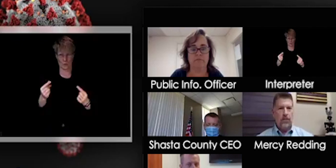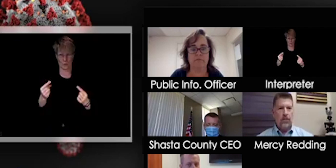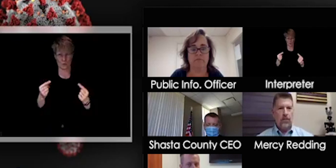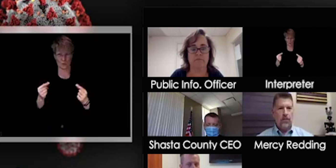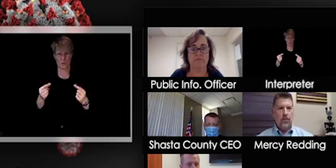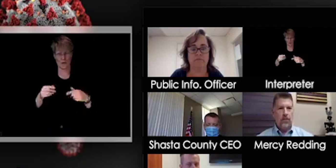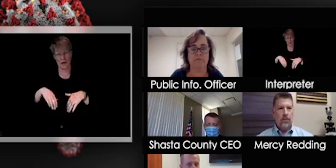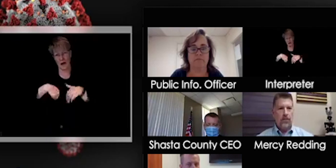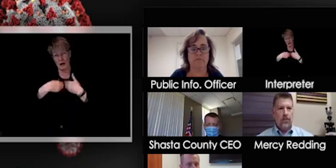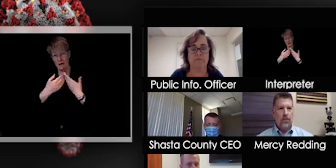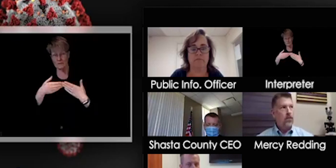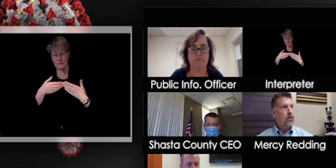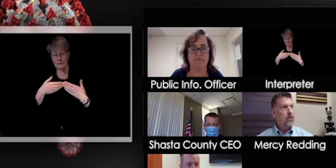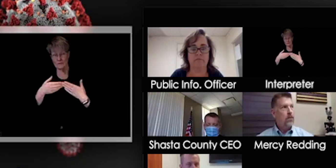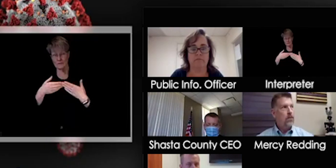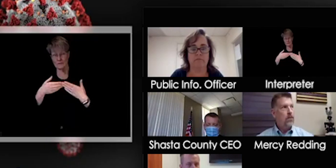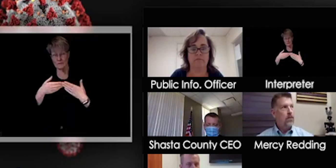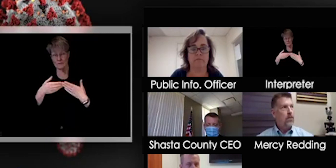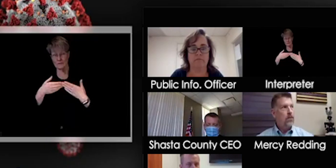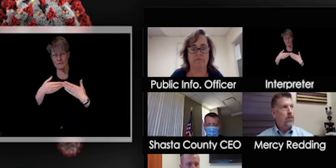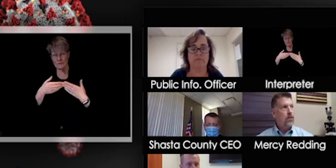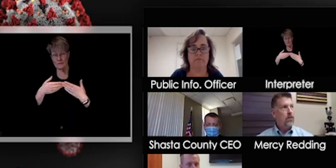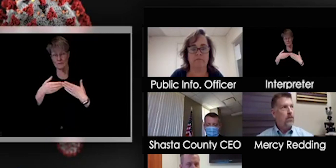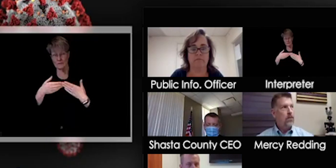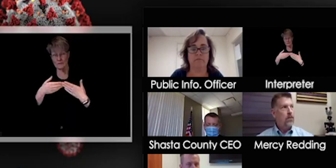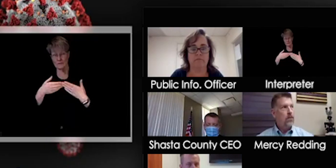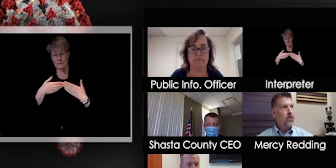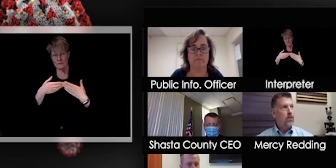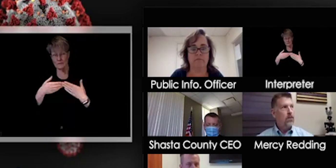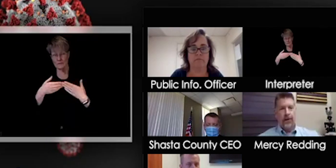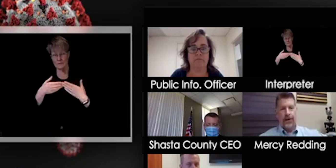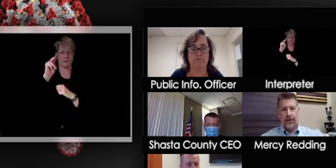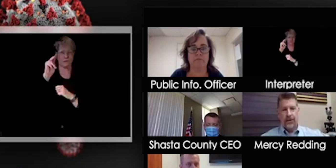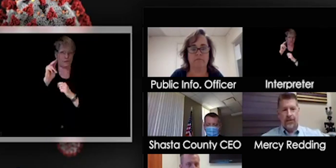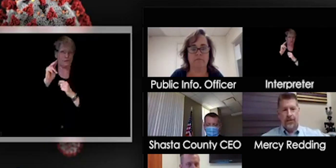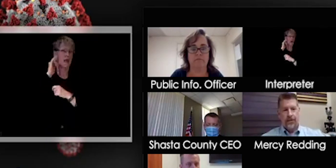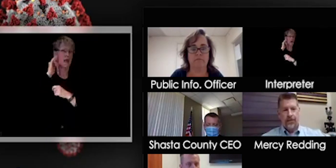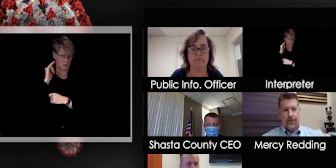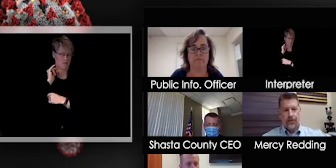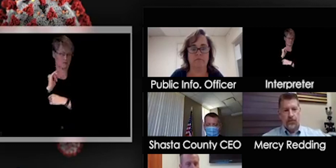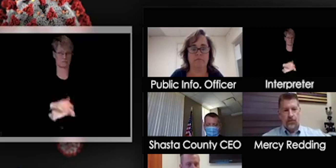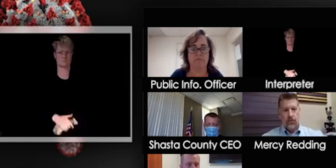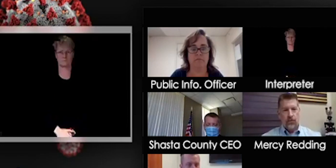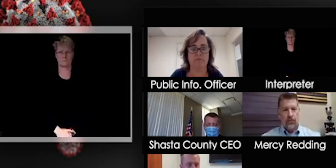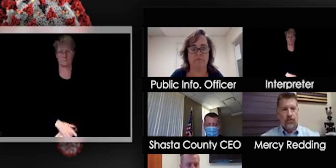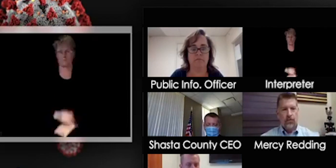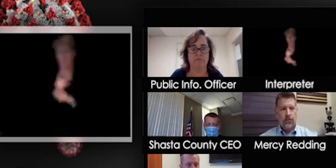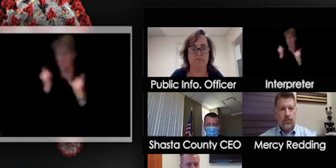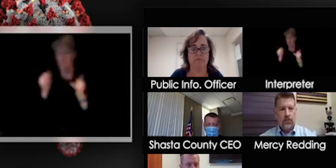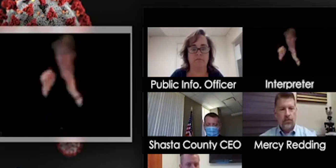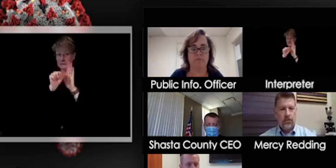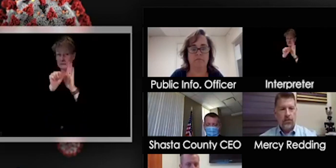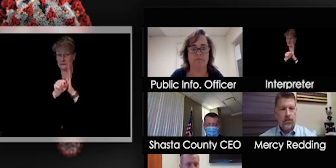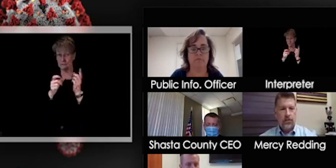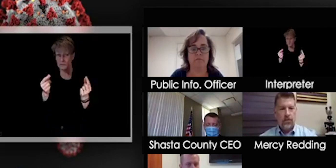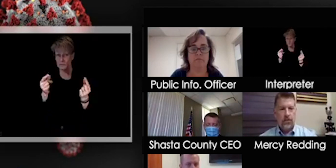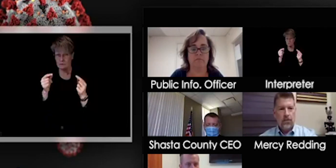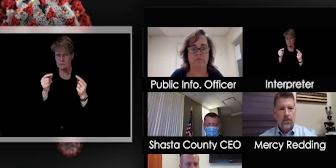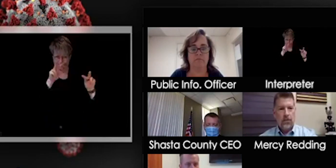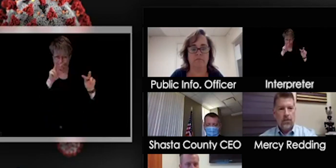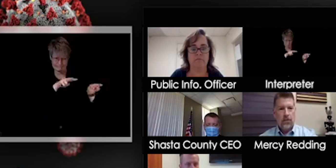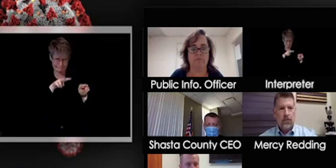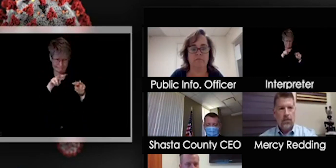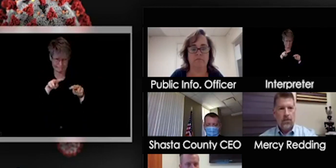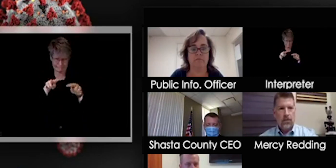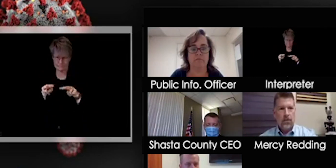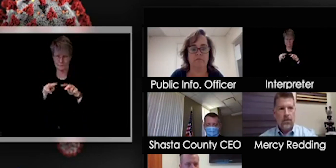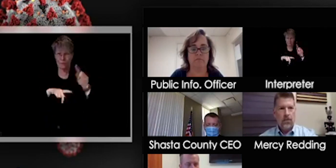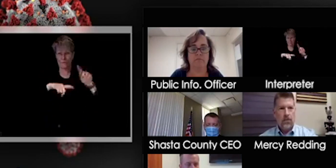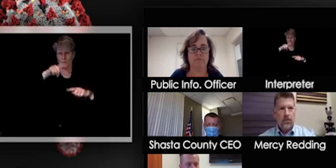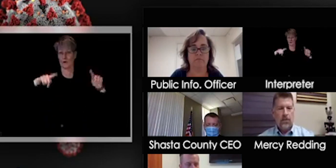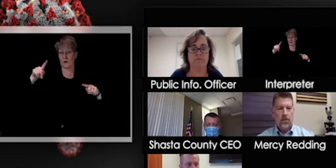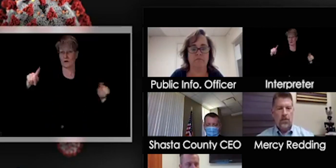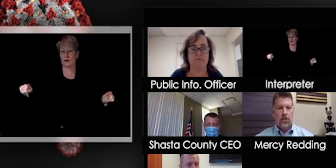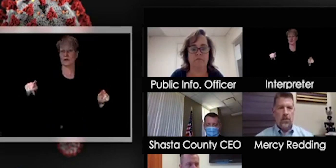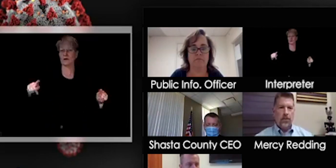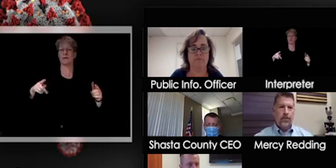list. So, just to revisit that. The state is monitoring a number of indicators that